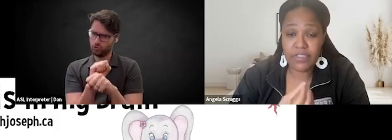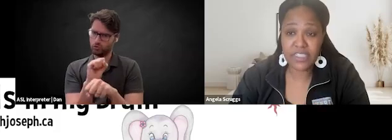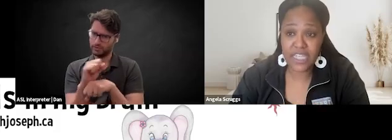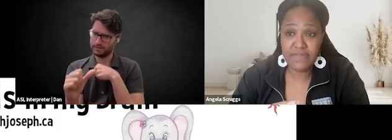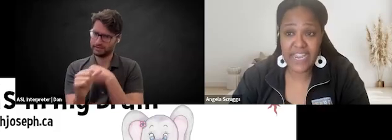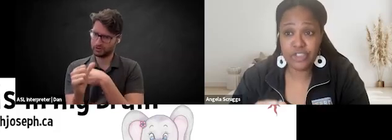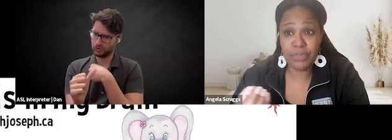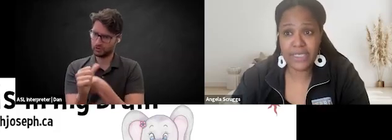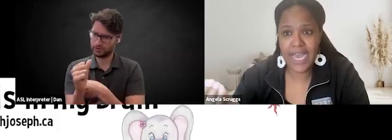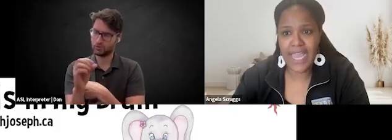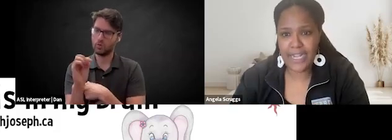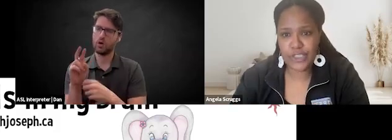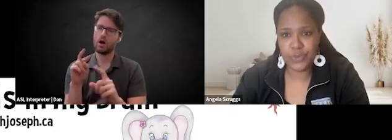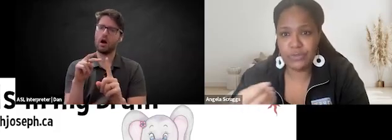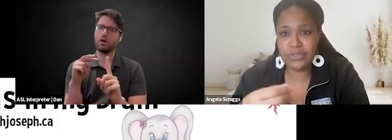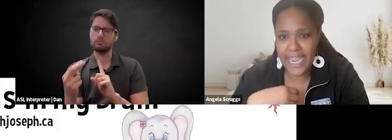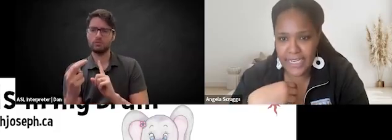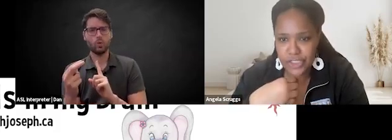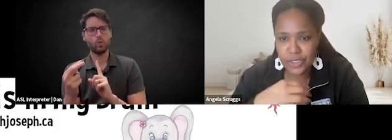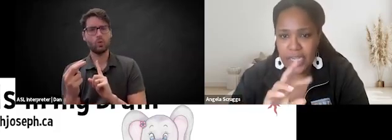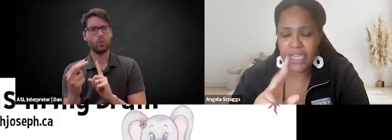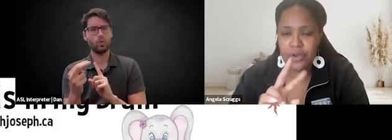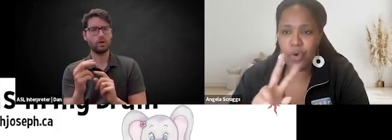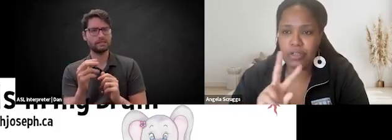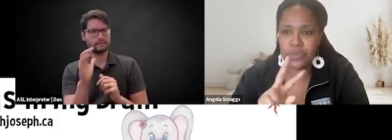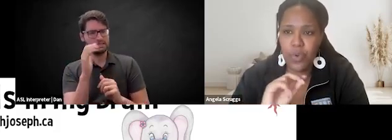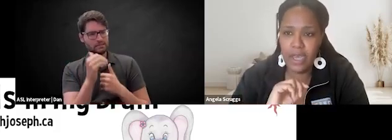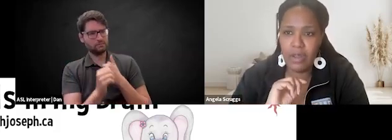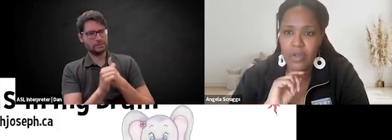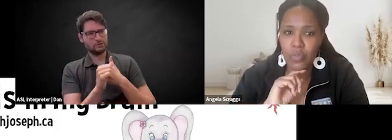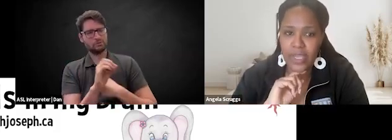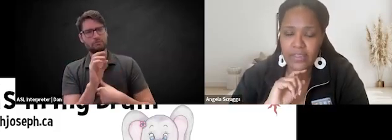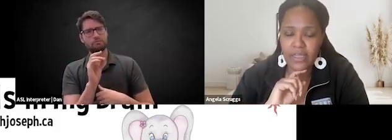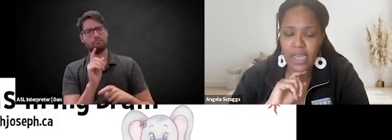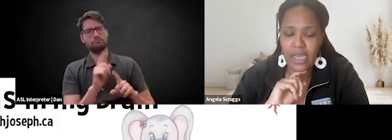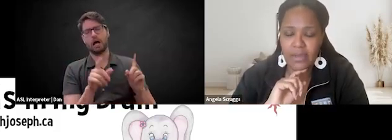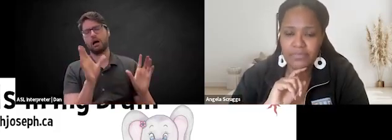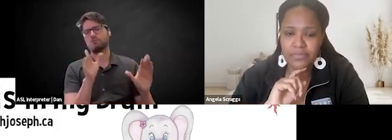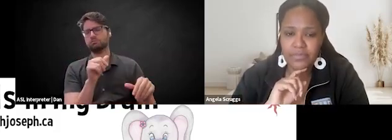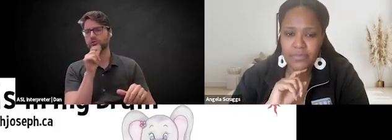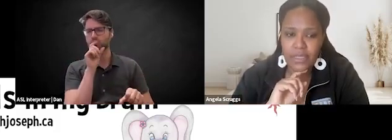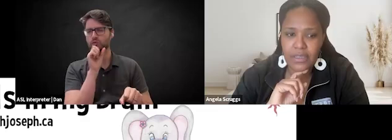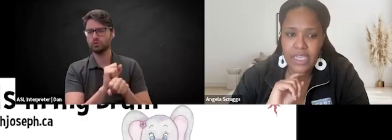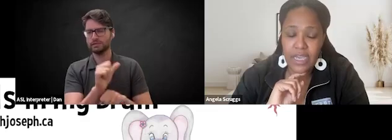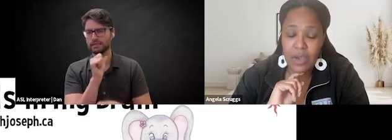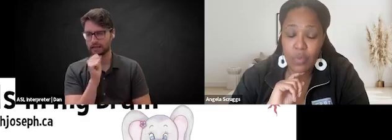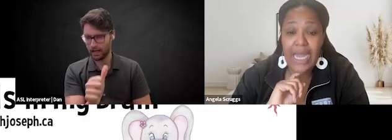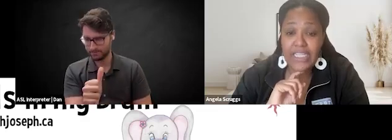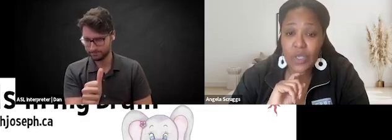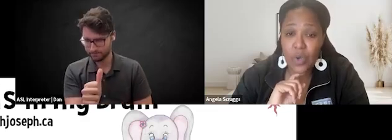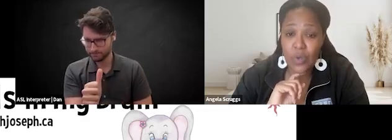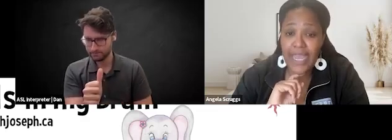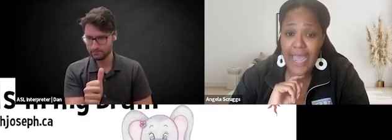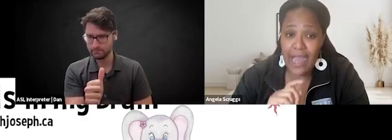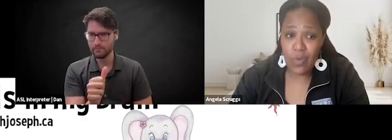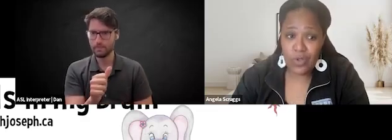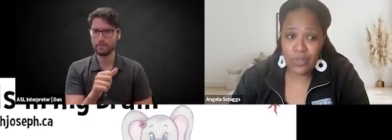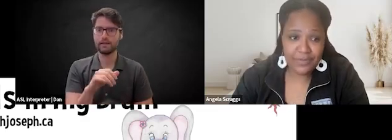perceived danger, but not actual danger. It works well with, um... the Wise Old Owl.